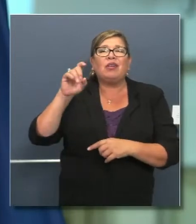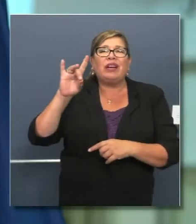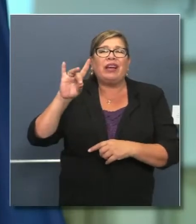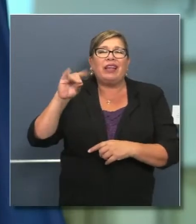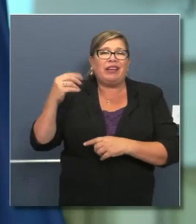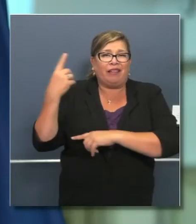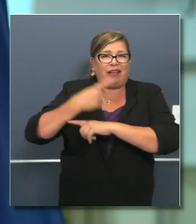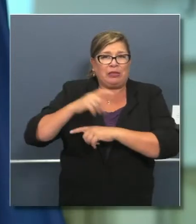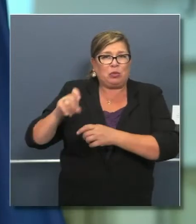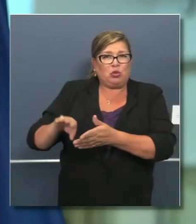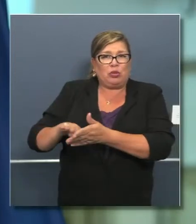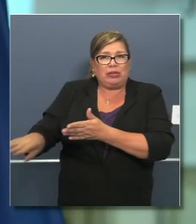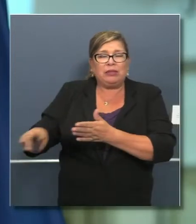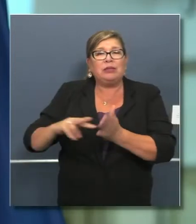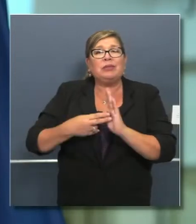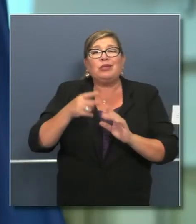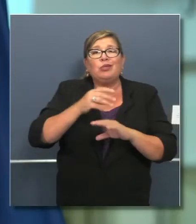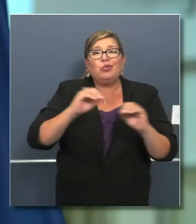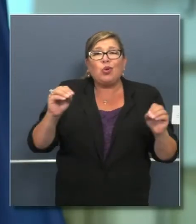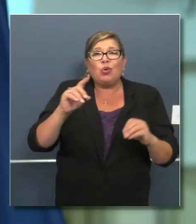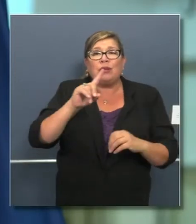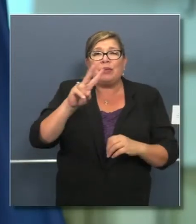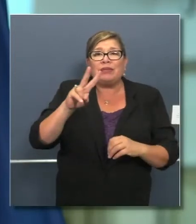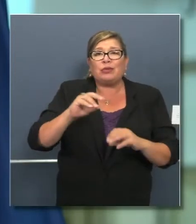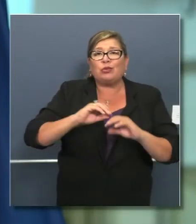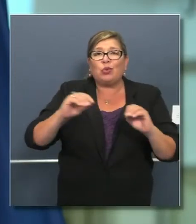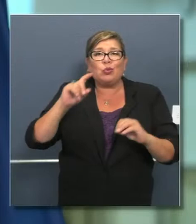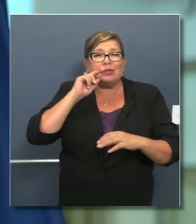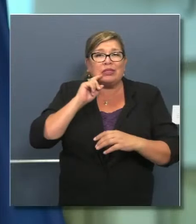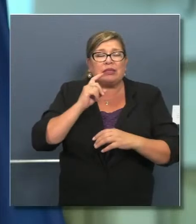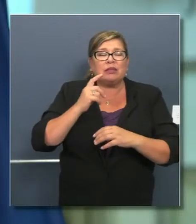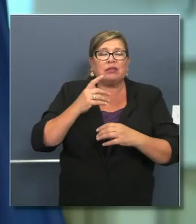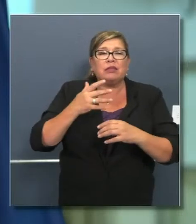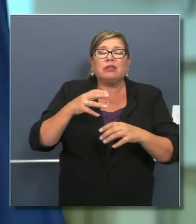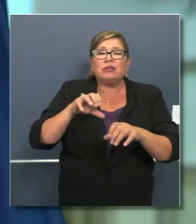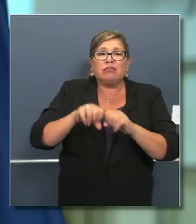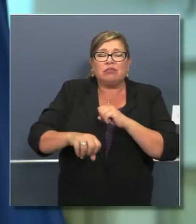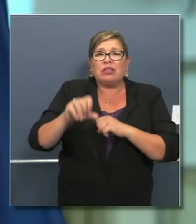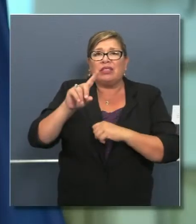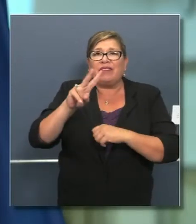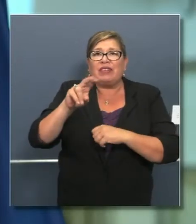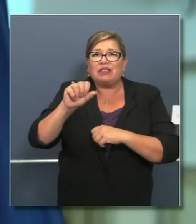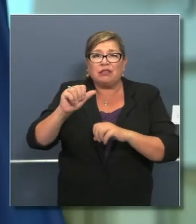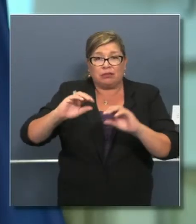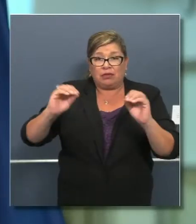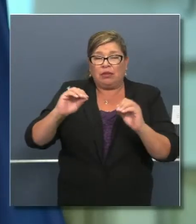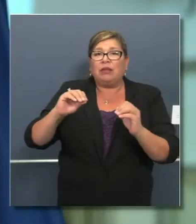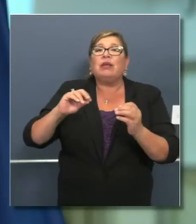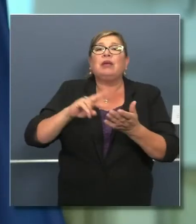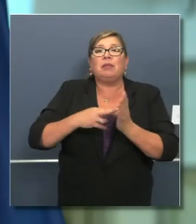and no domestic violence that we would move that cohort out with roughly 3500 people plus or minus